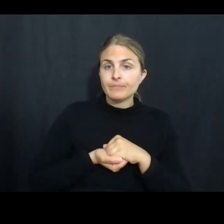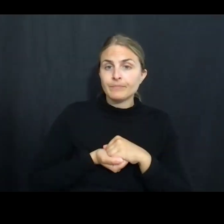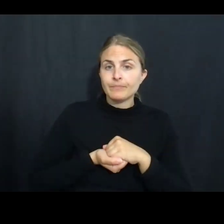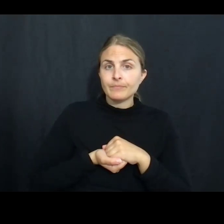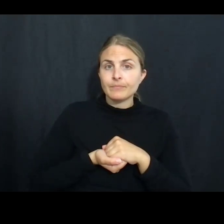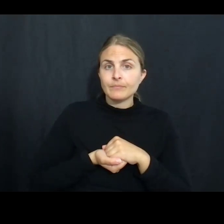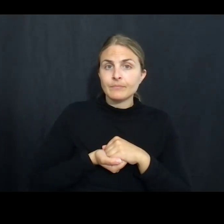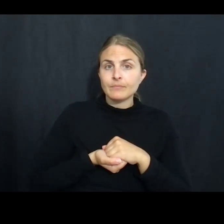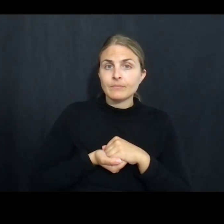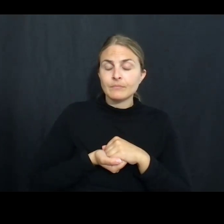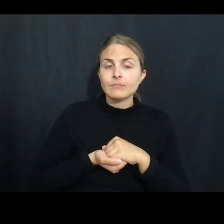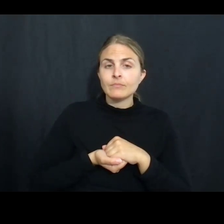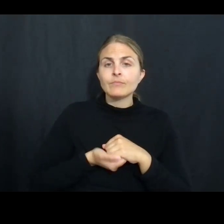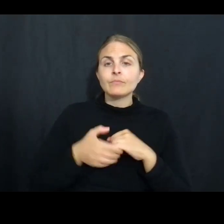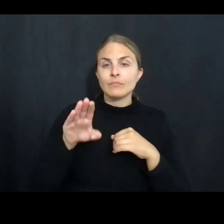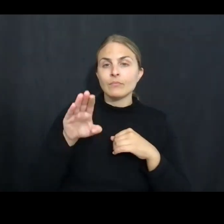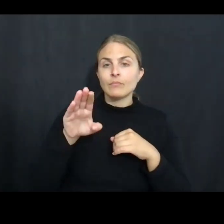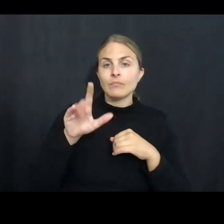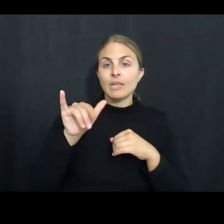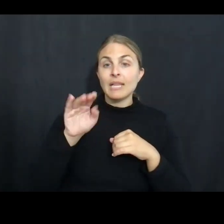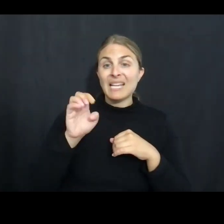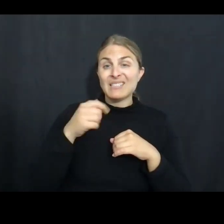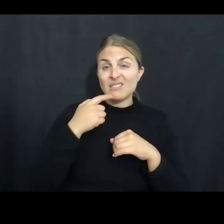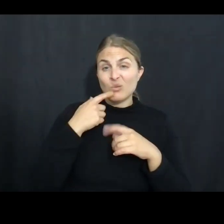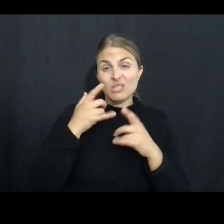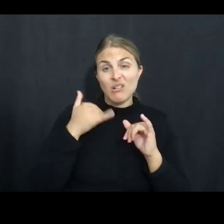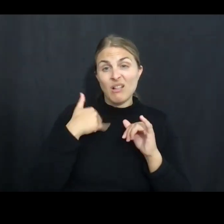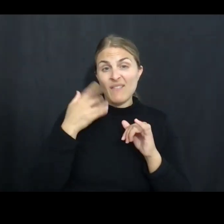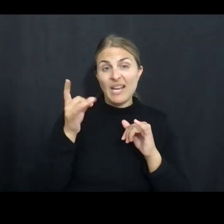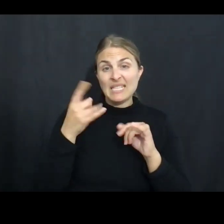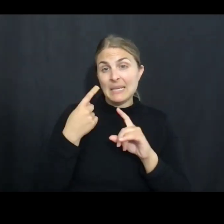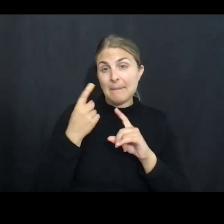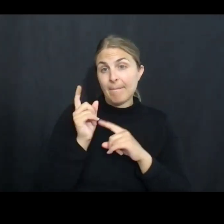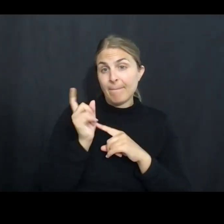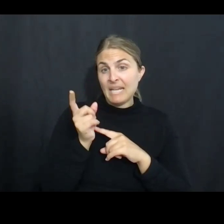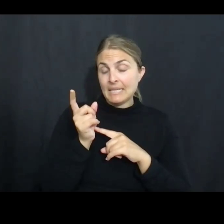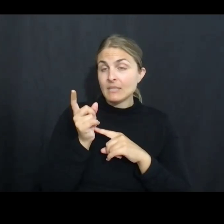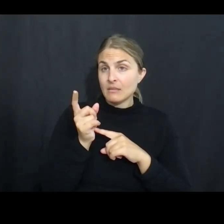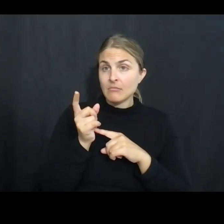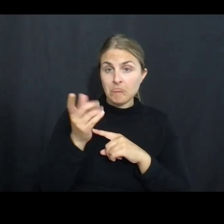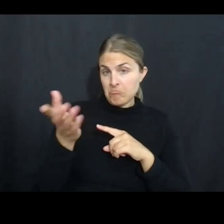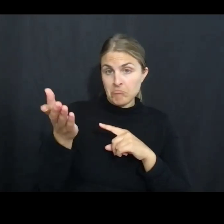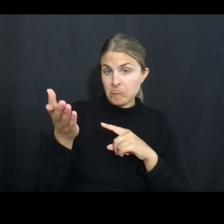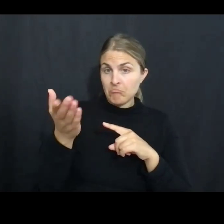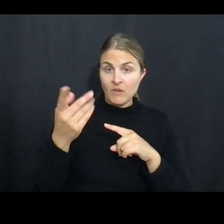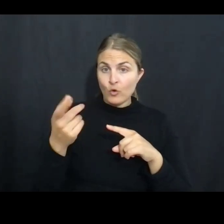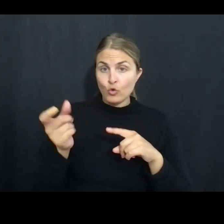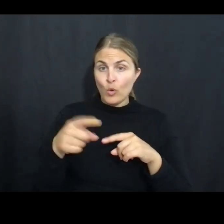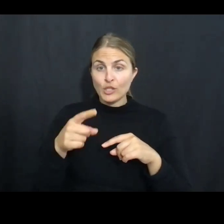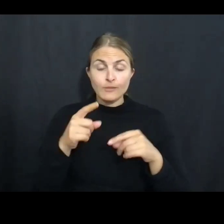18 minutes for questions, comments and such